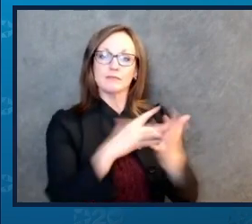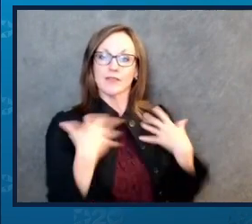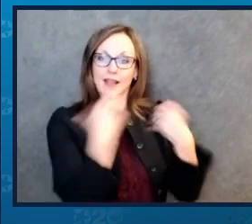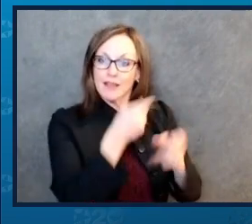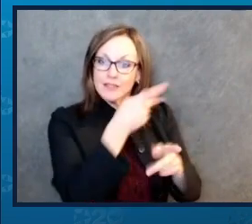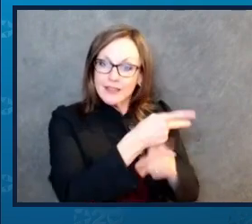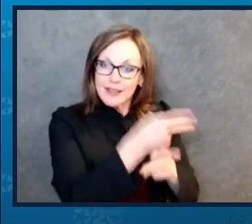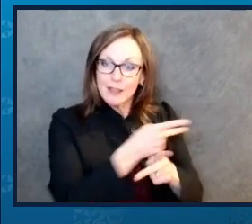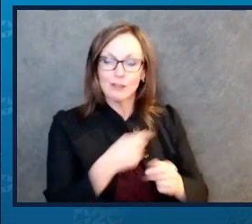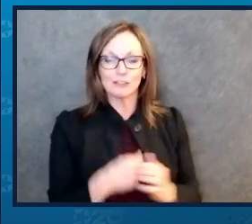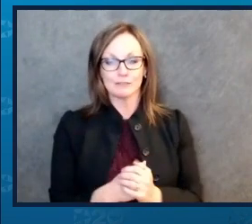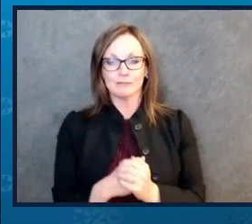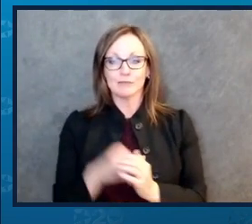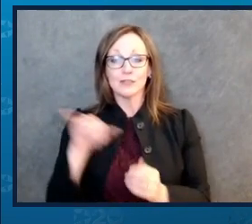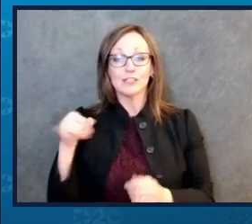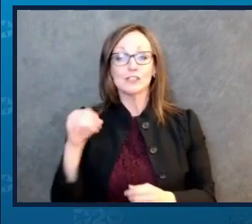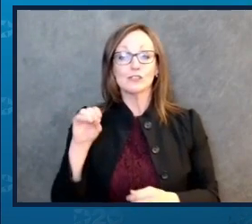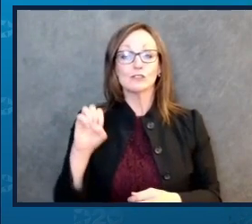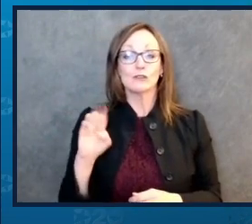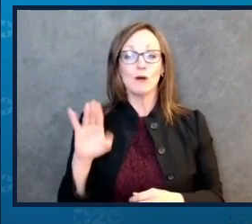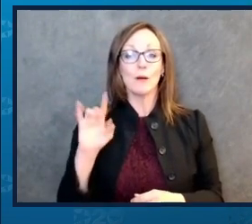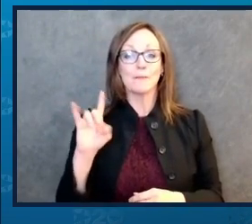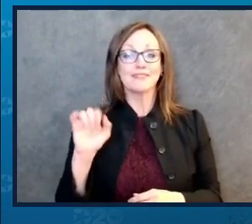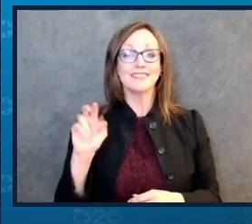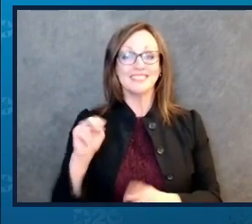AMERICA IS ONE THAT WORKS FOR